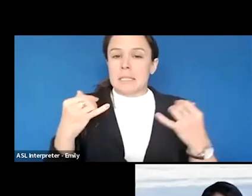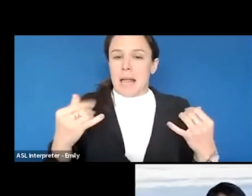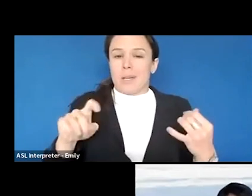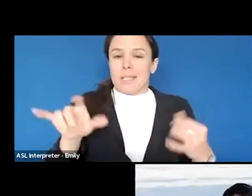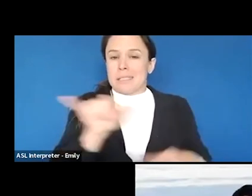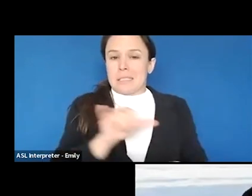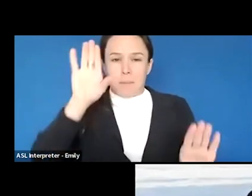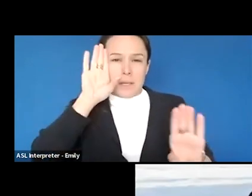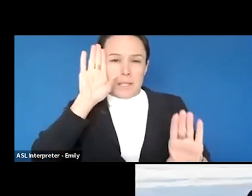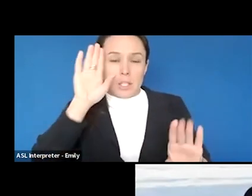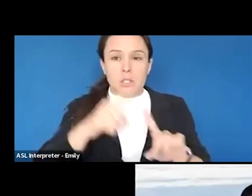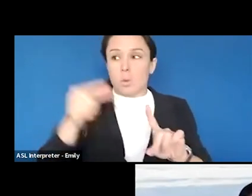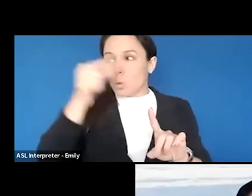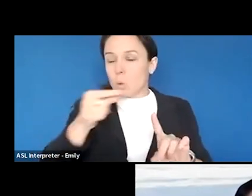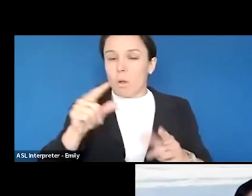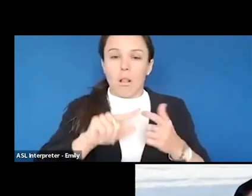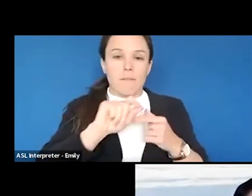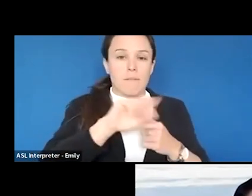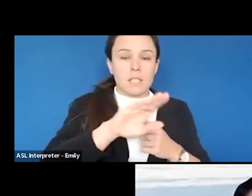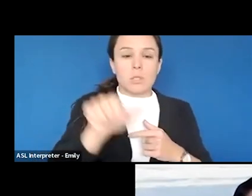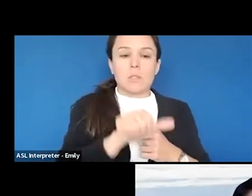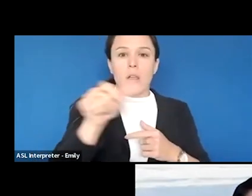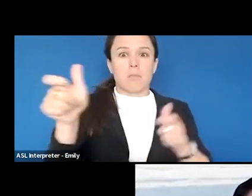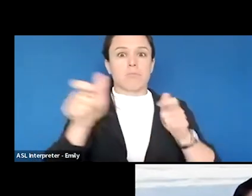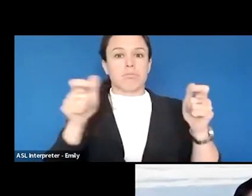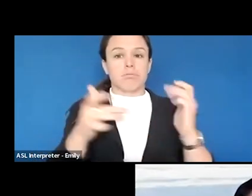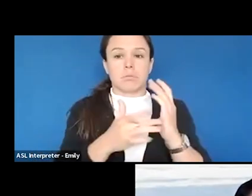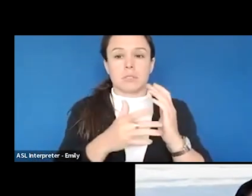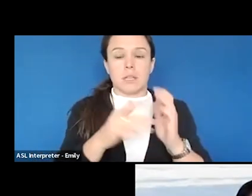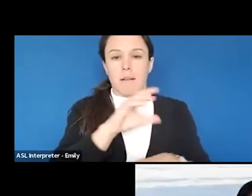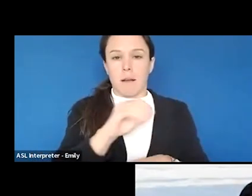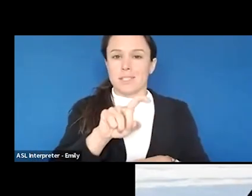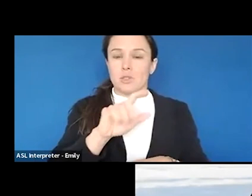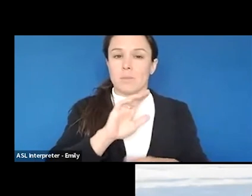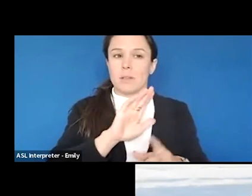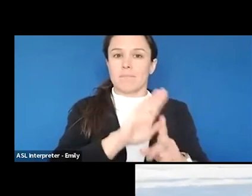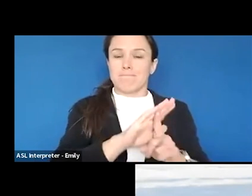and Facebooks and other large tech companies need to be the source of validation. They need